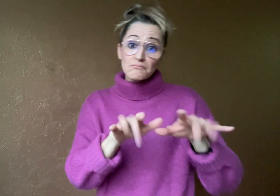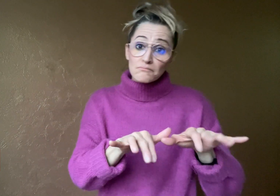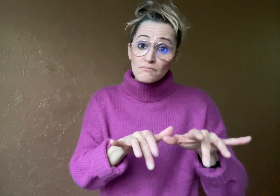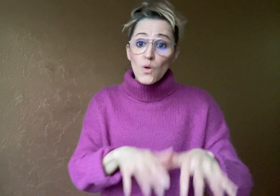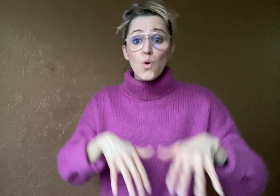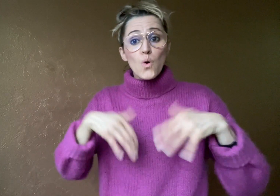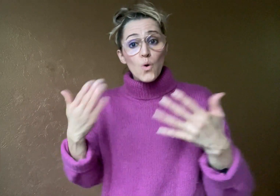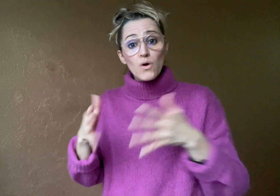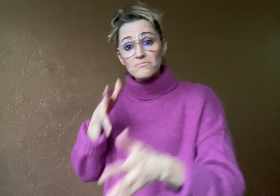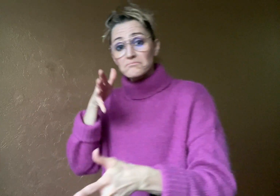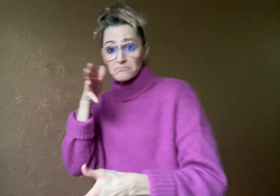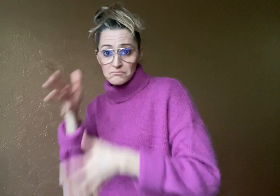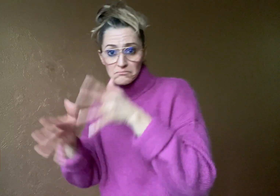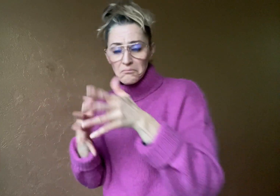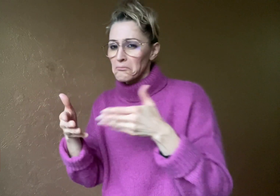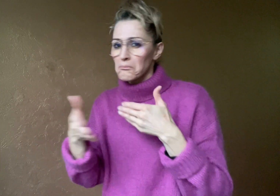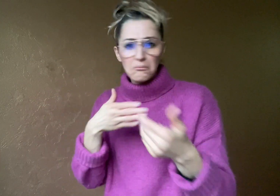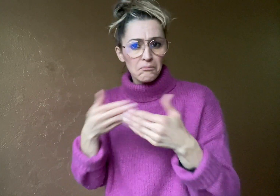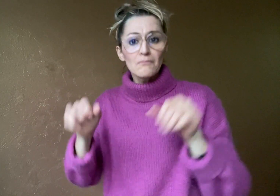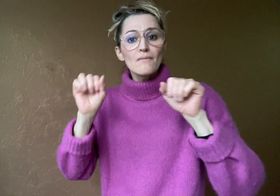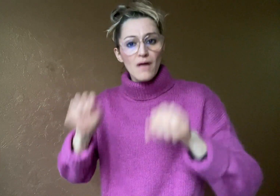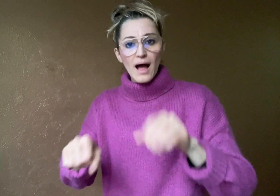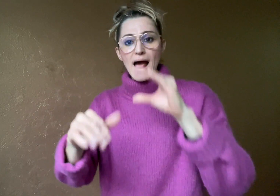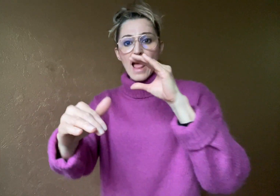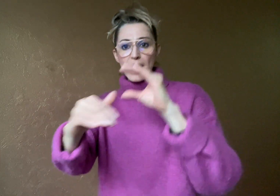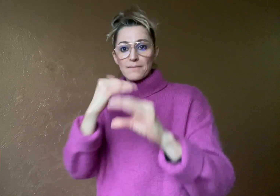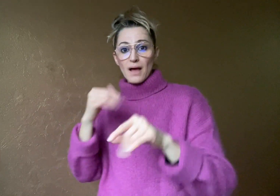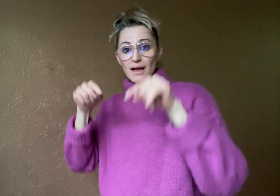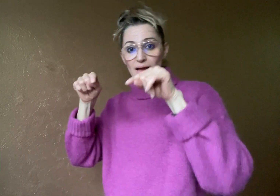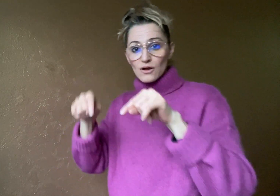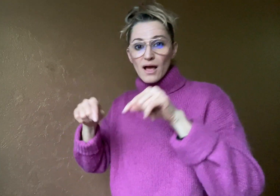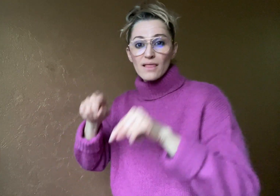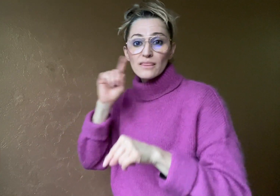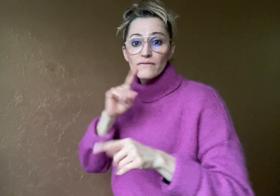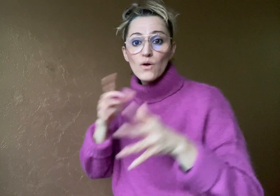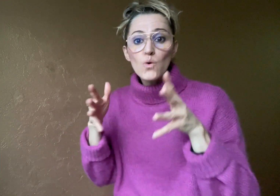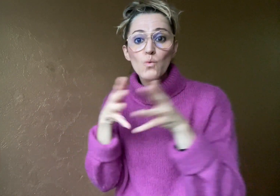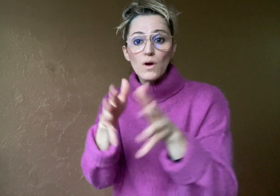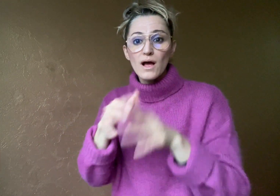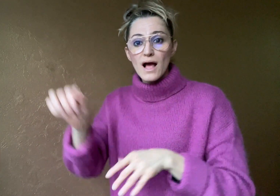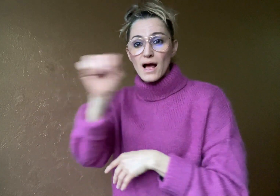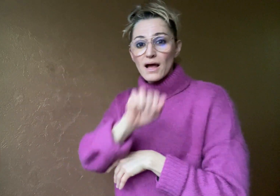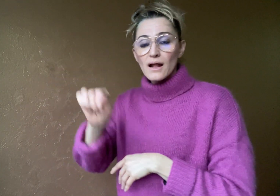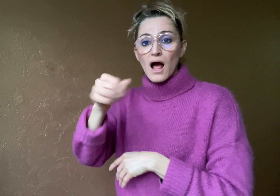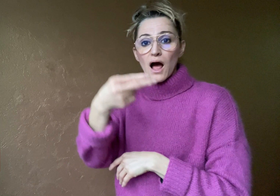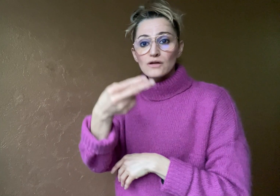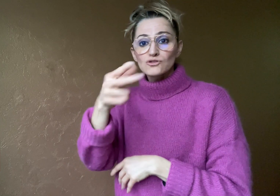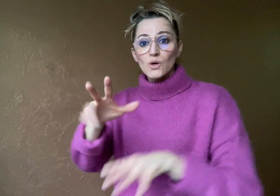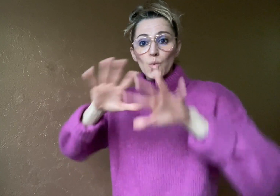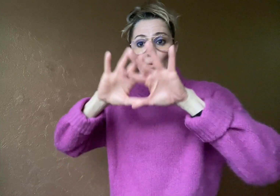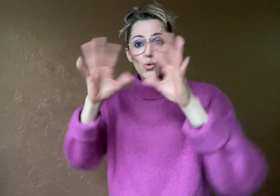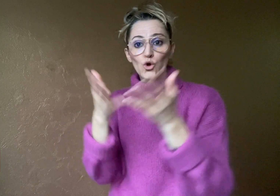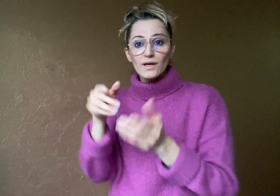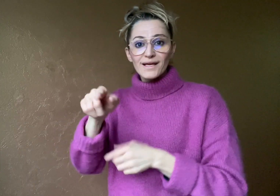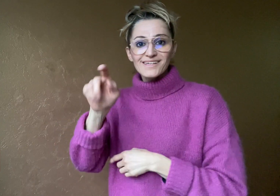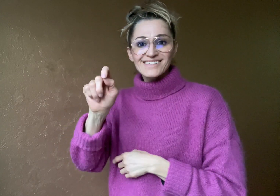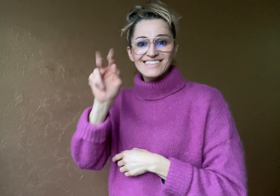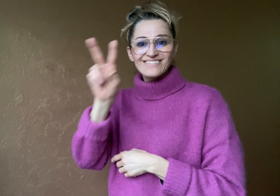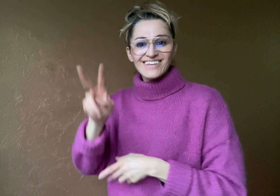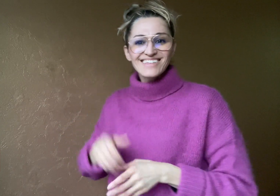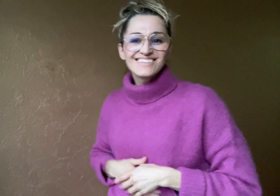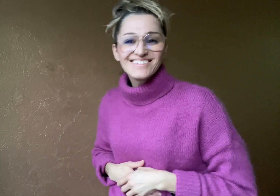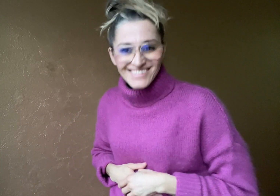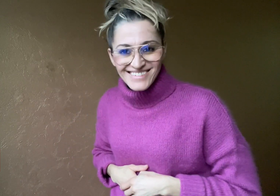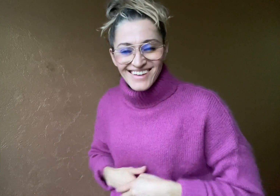in landscape format to deafwire@h3world.tv.